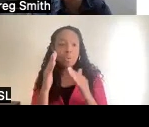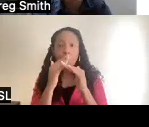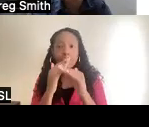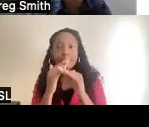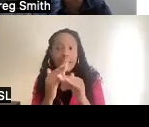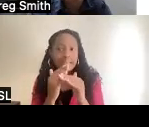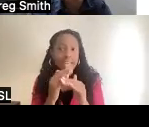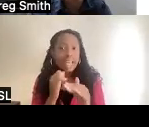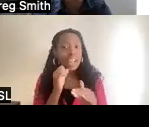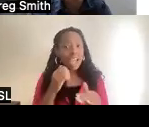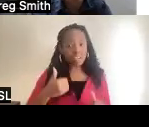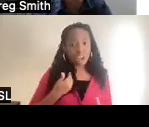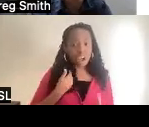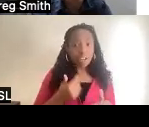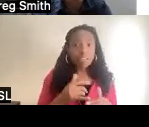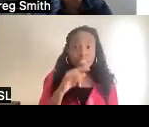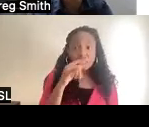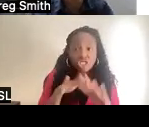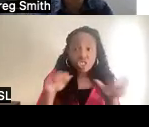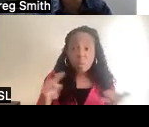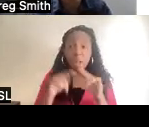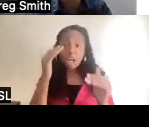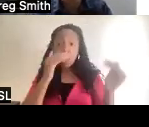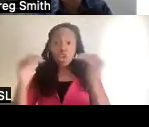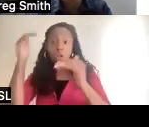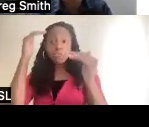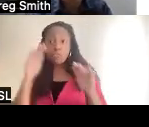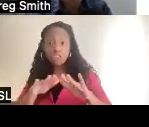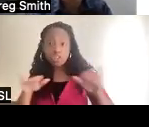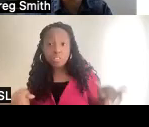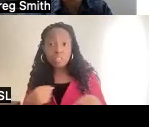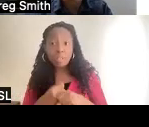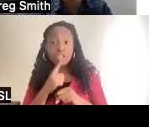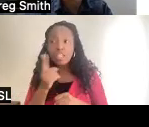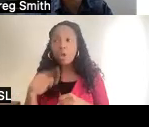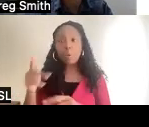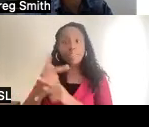not always kids sometimes it's their adults um to make sure that they're always taken care of um and